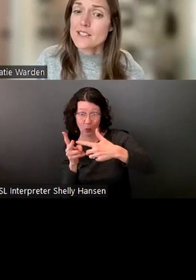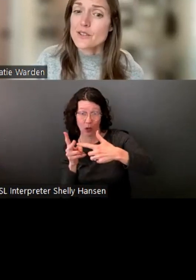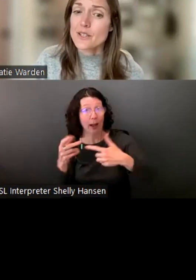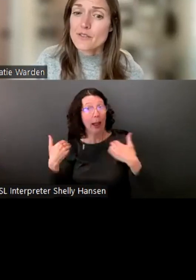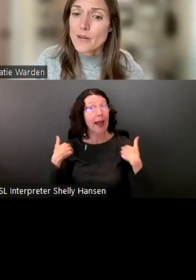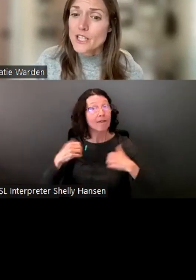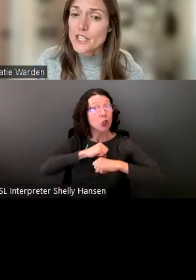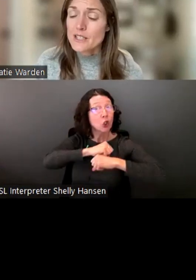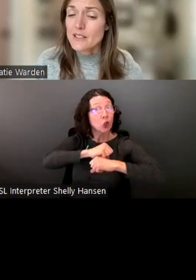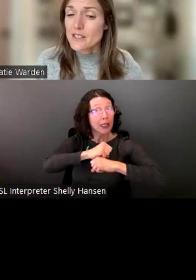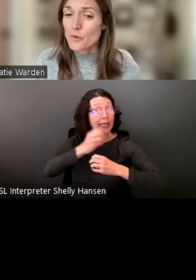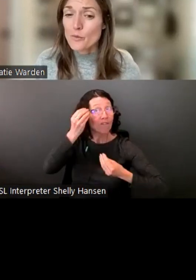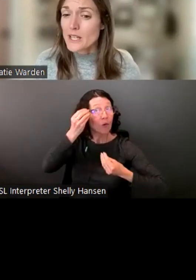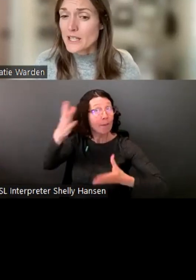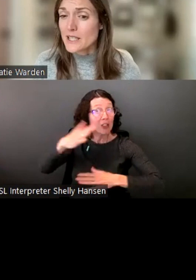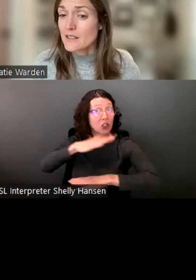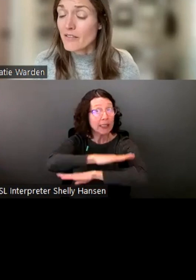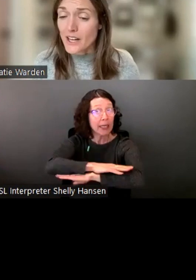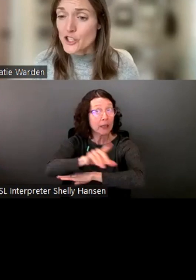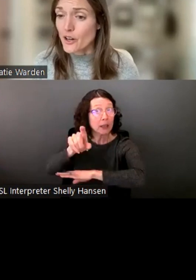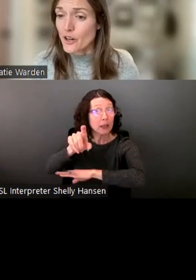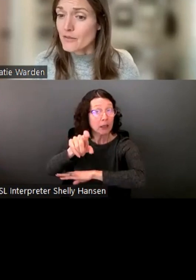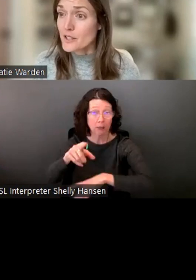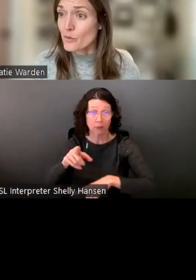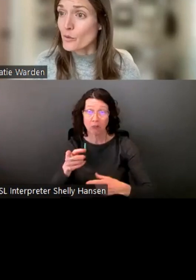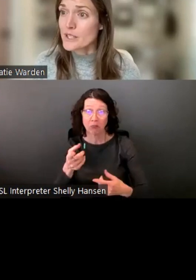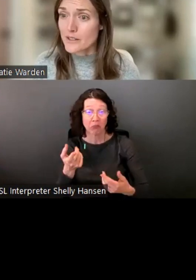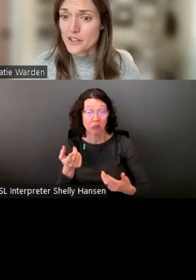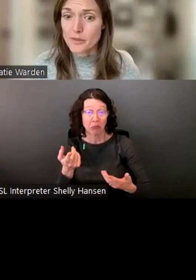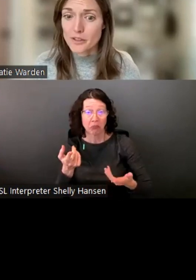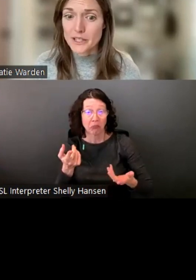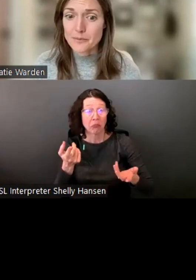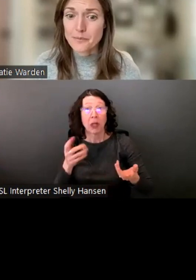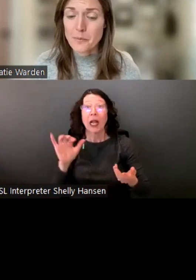Is there information someone might need to find your office once they're in the building?